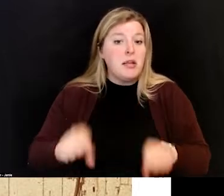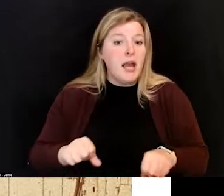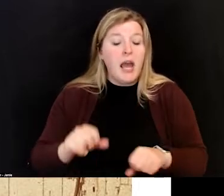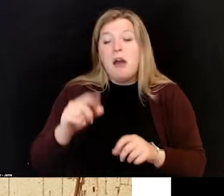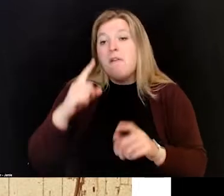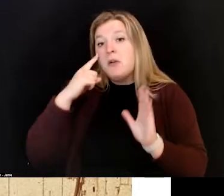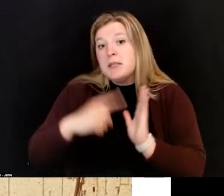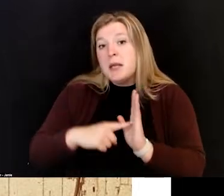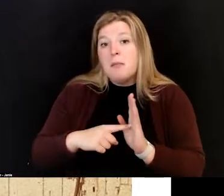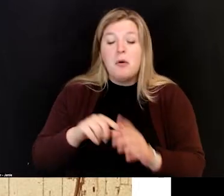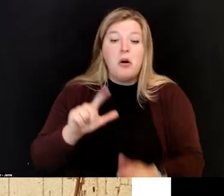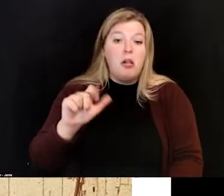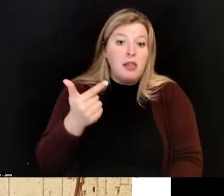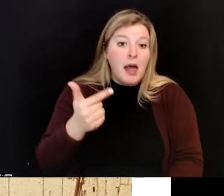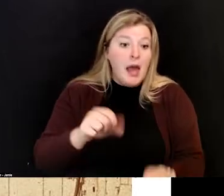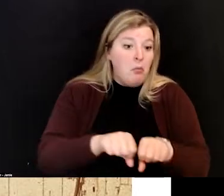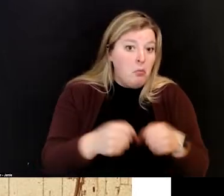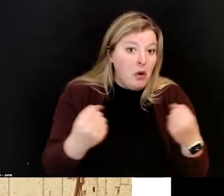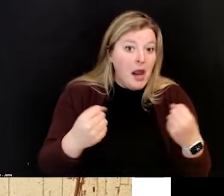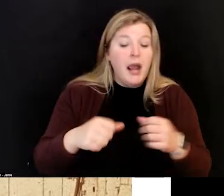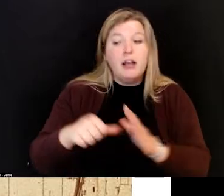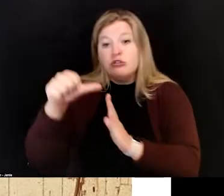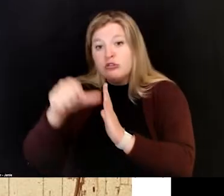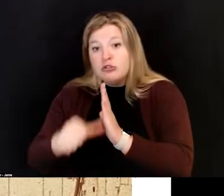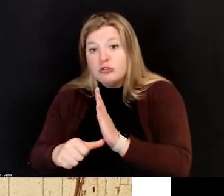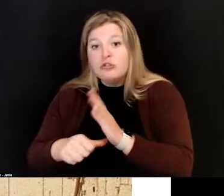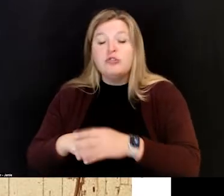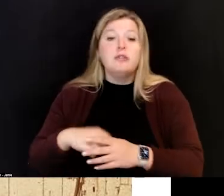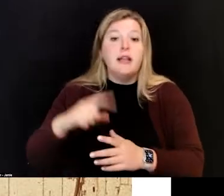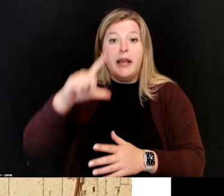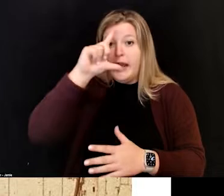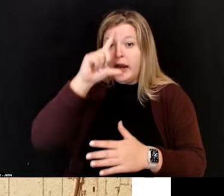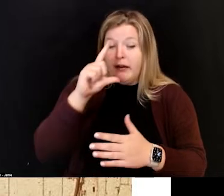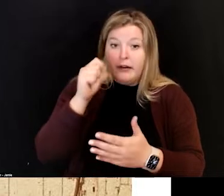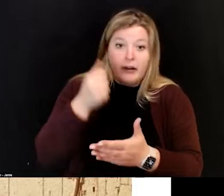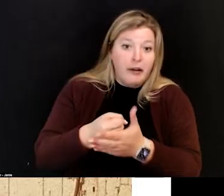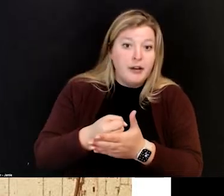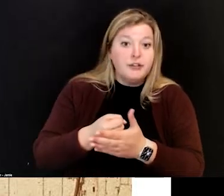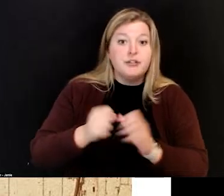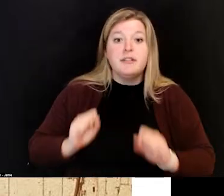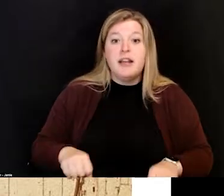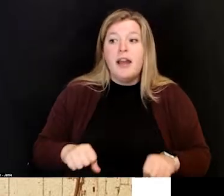if you have surgery, if you experience a concussion, for example, but it can also be situational.